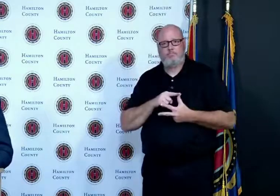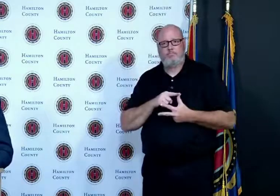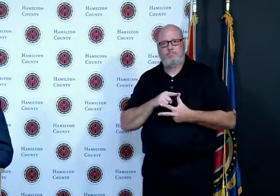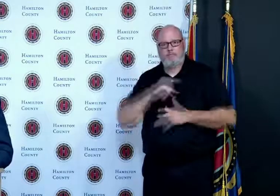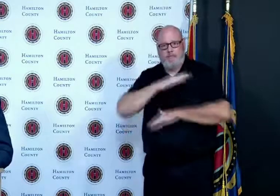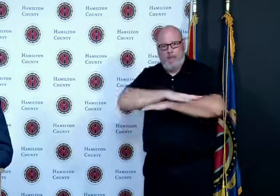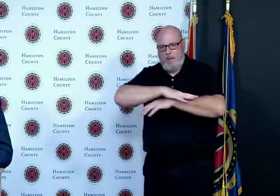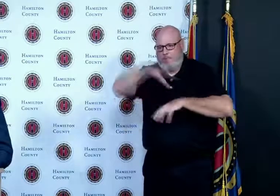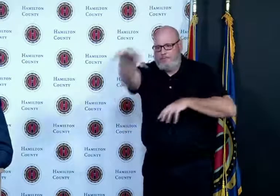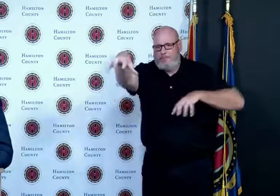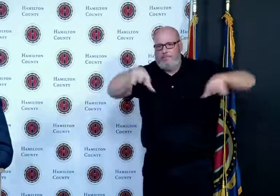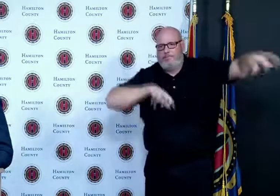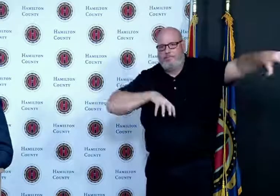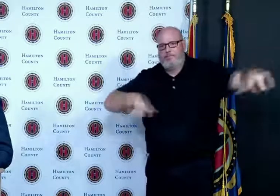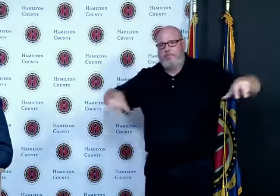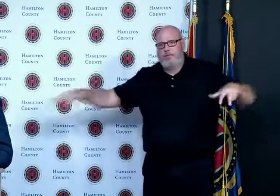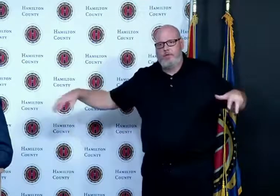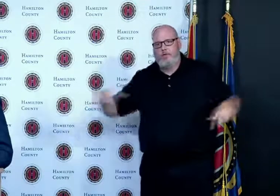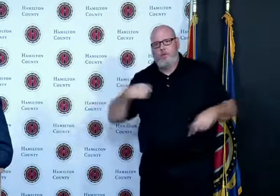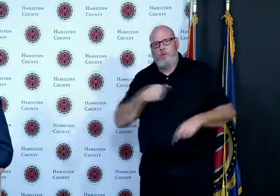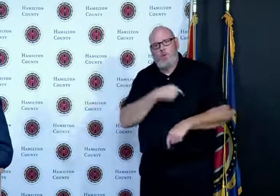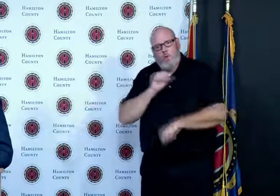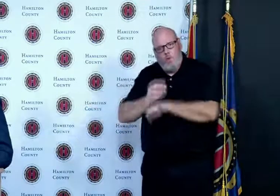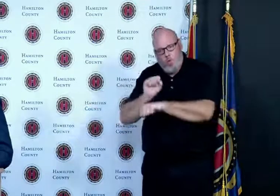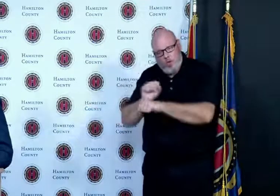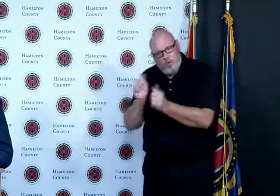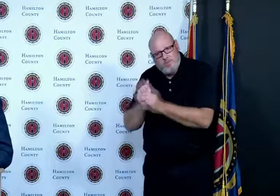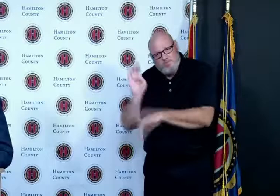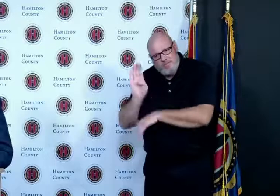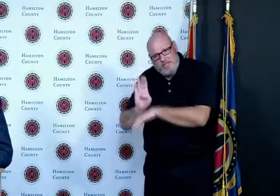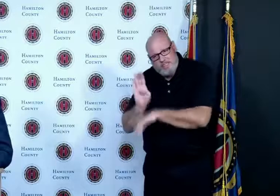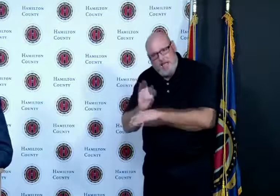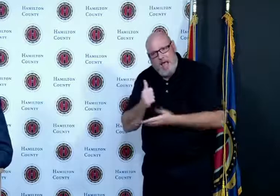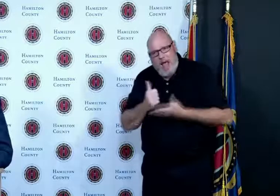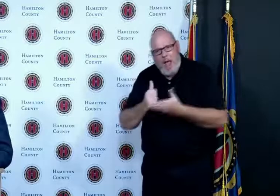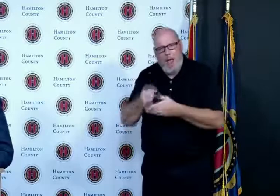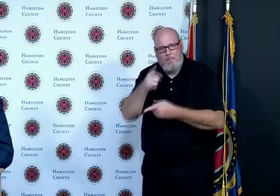many businesses to try and help them open up safely within the state of Ohio's guidelines